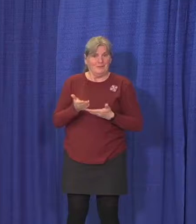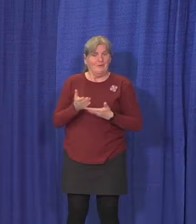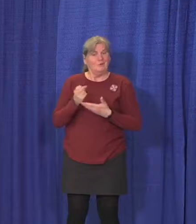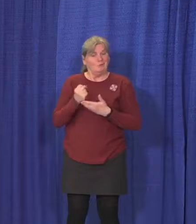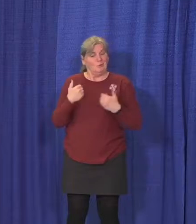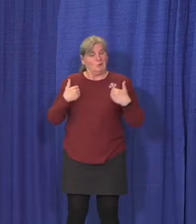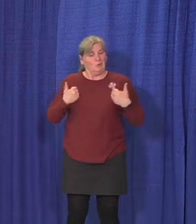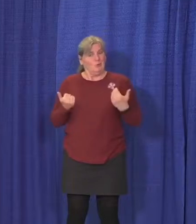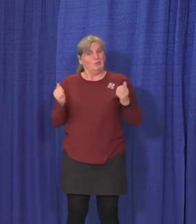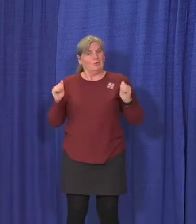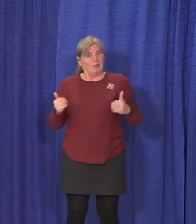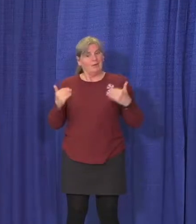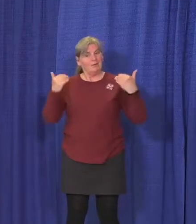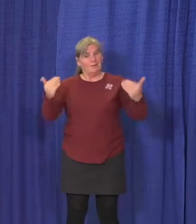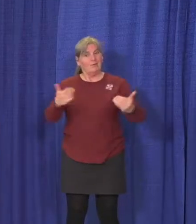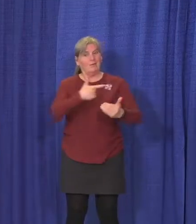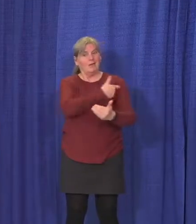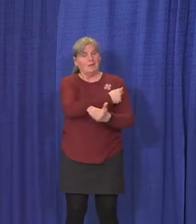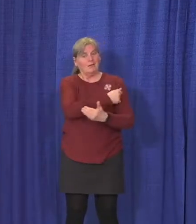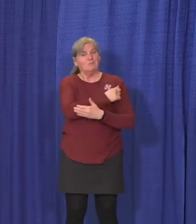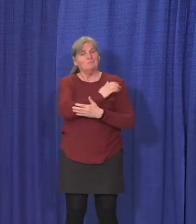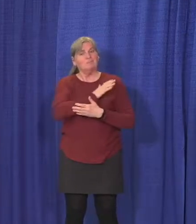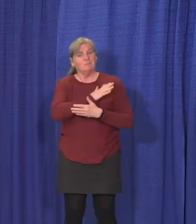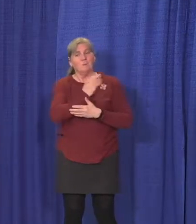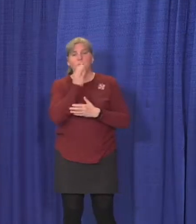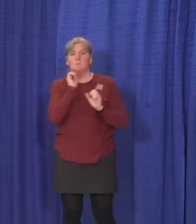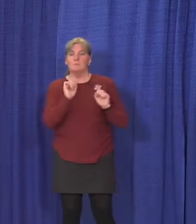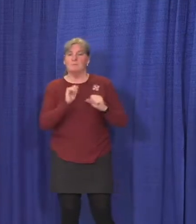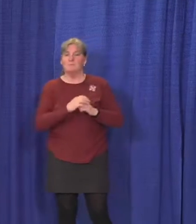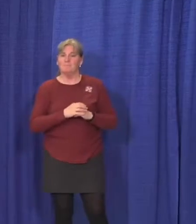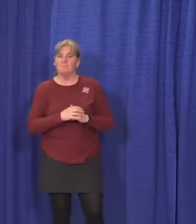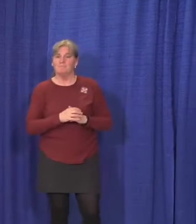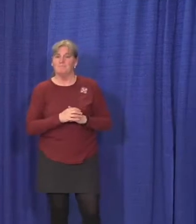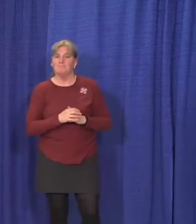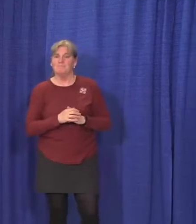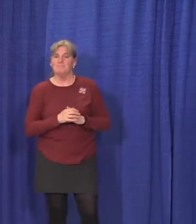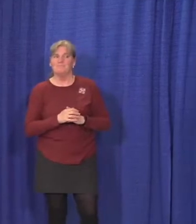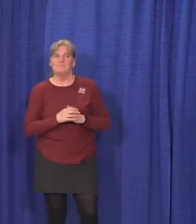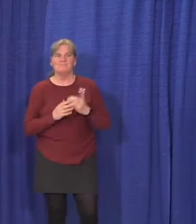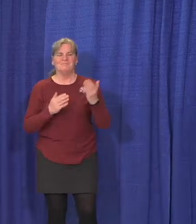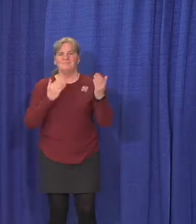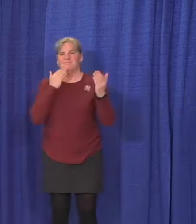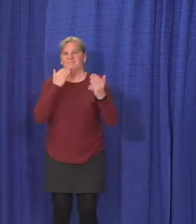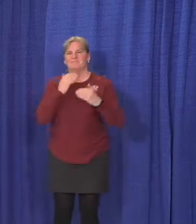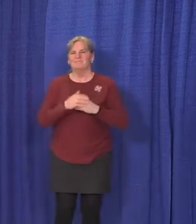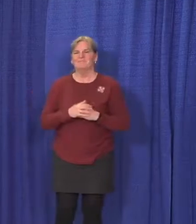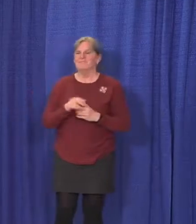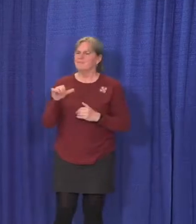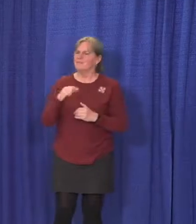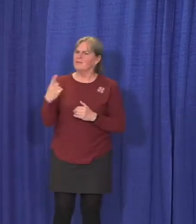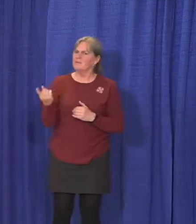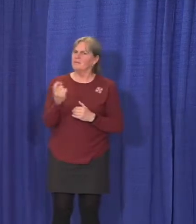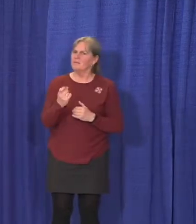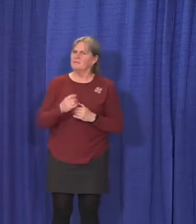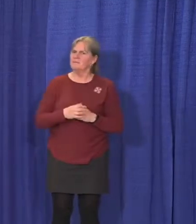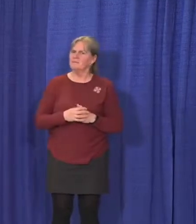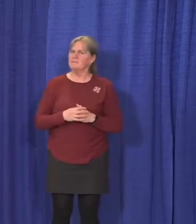Pfizer vaccines so youth can begin being vaccinated as soon as possible.